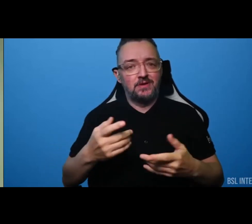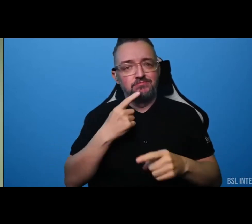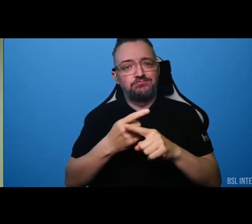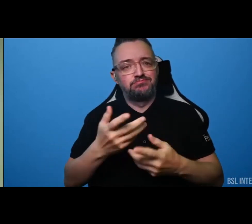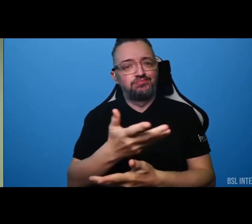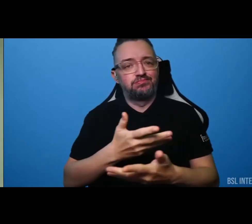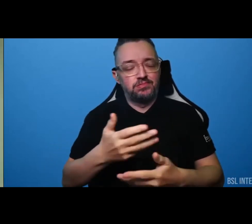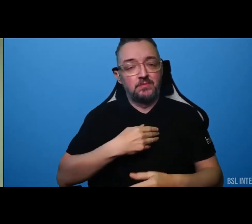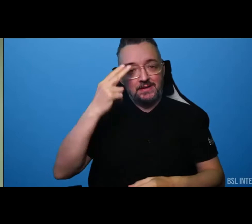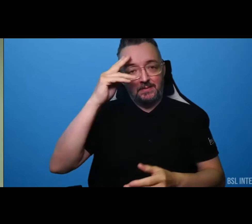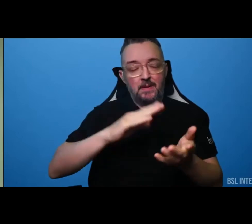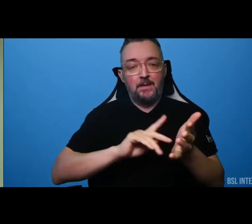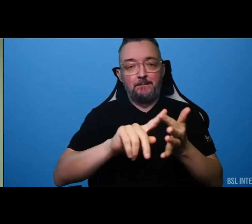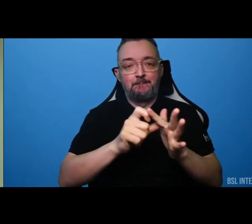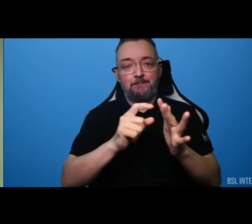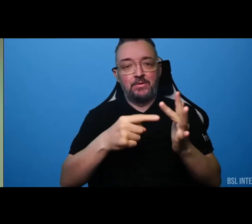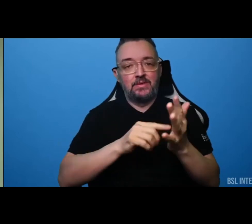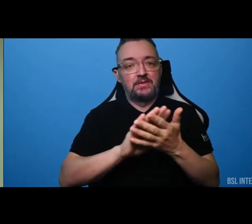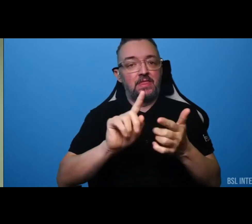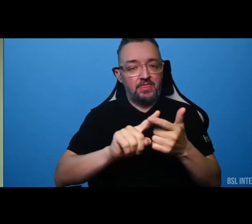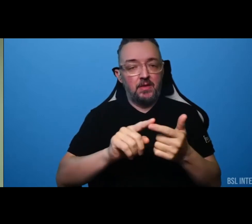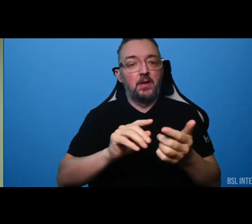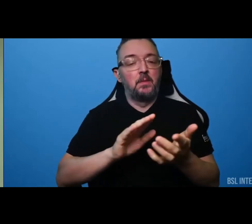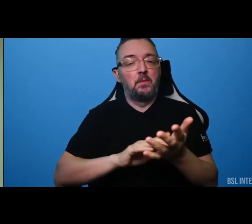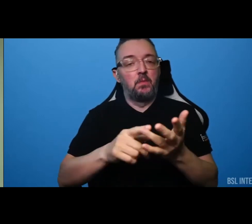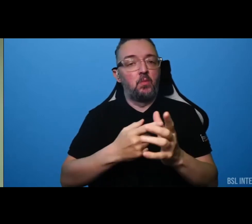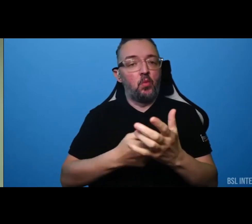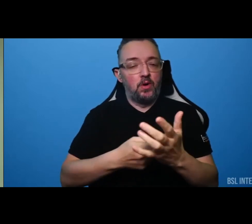My name is Meredith More and I'm a curator here at V&A Dundee.